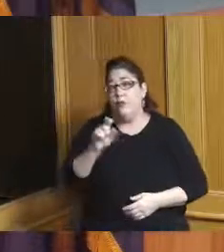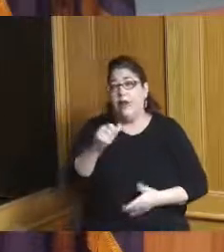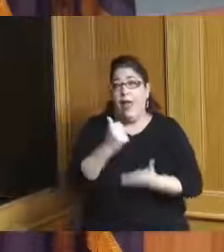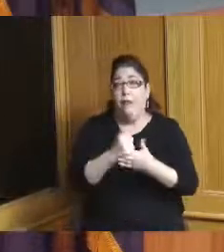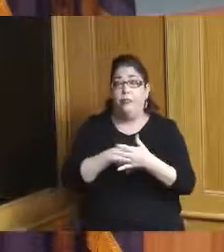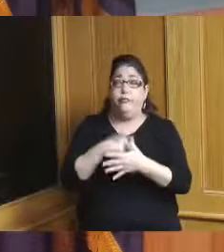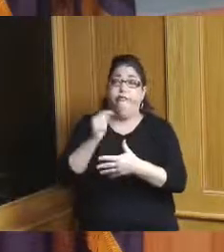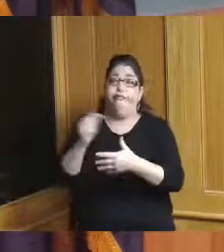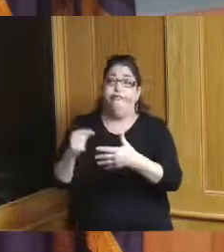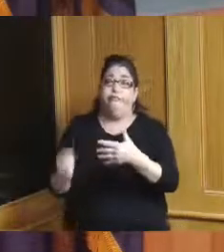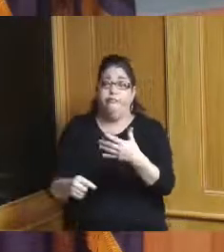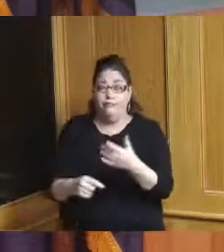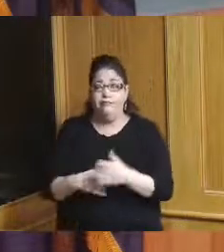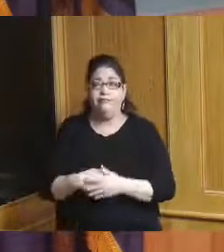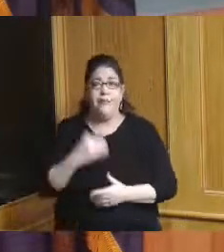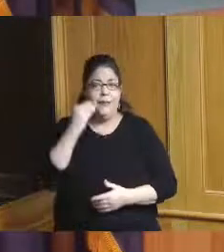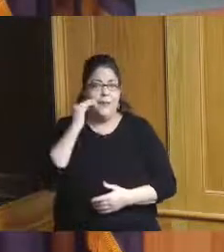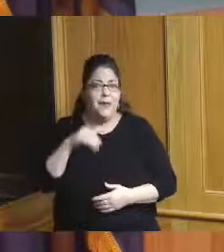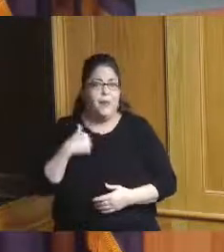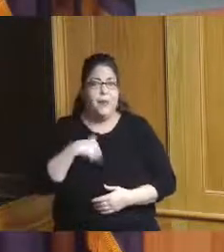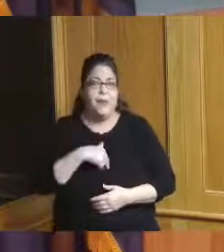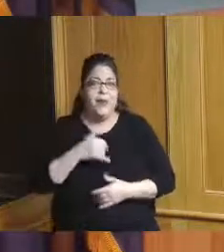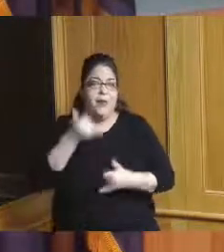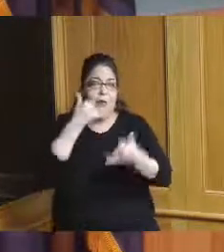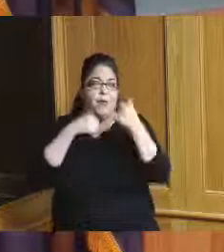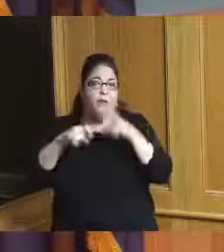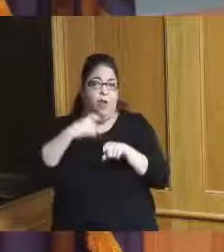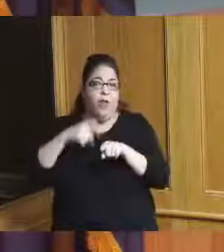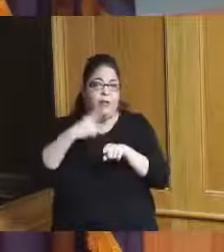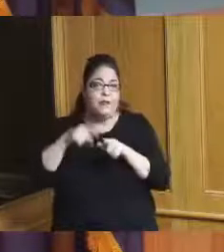because I know we also gotten calls and I just didn't know where to send them